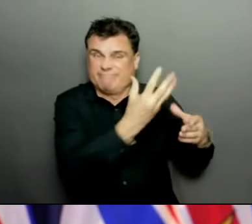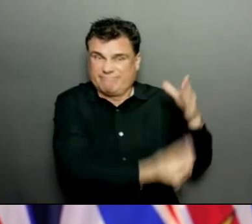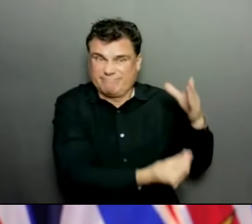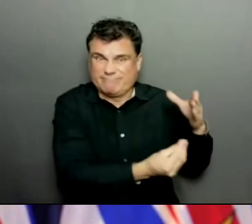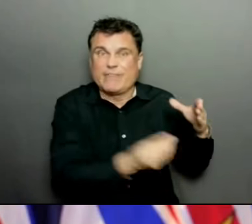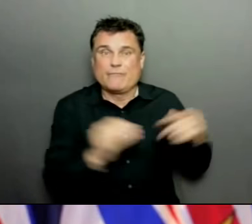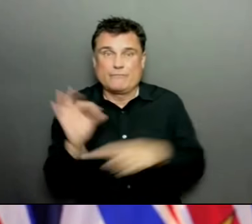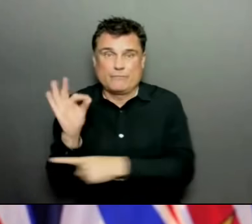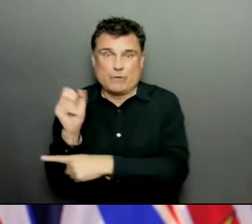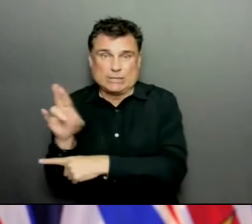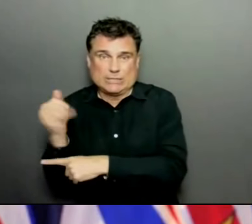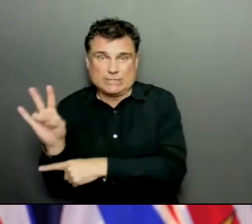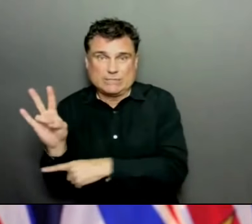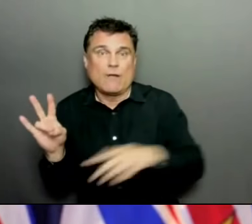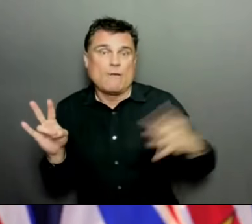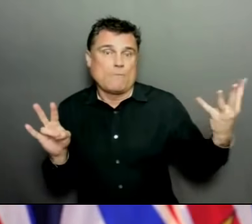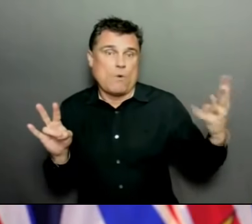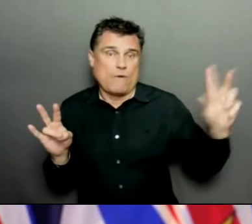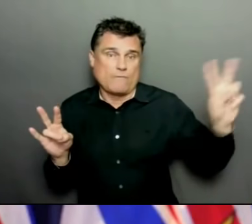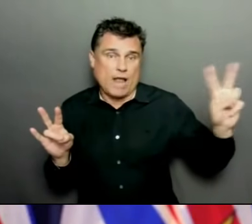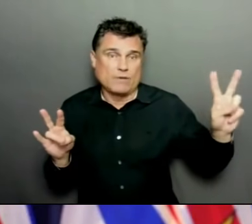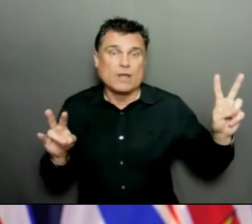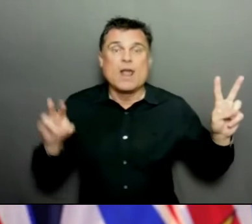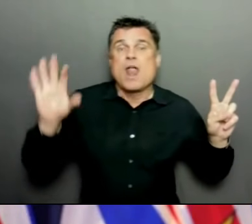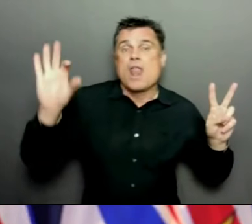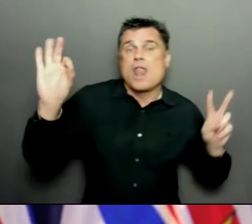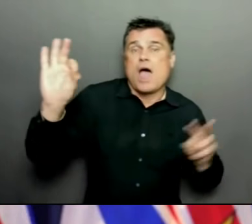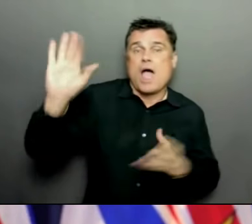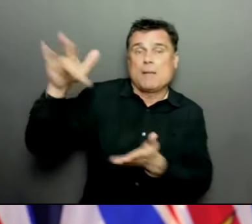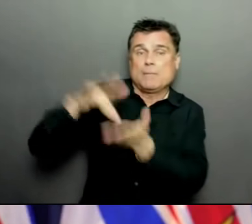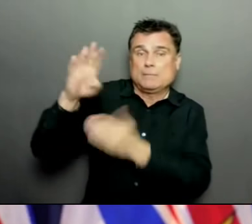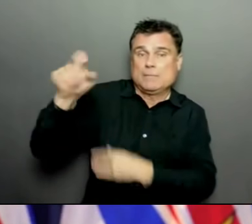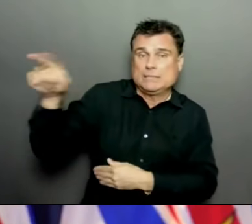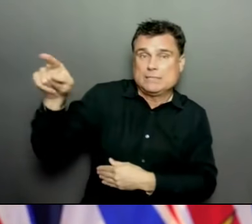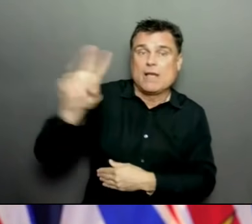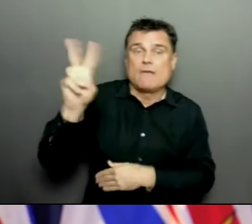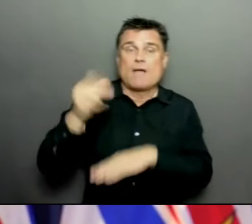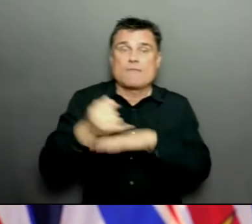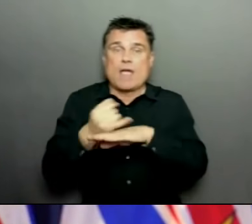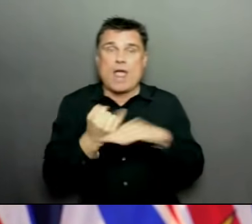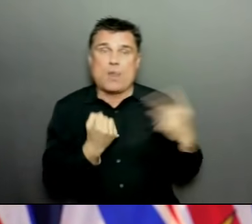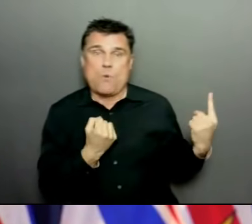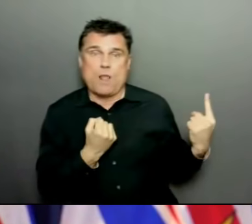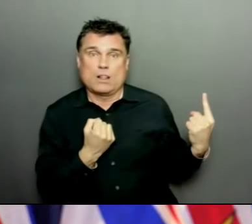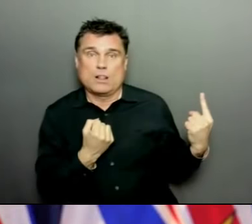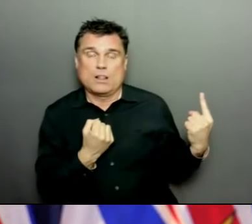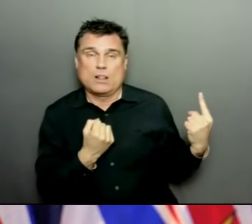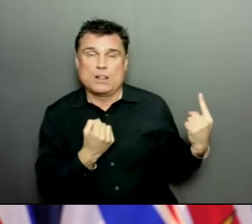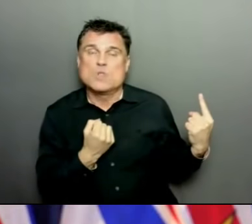the 9 in Interior health is significantly chose the potential impact particularly